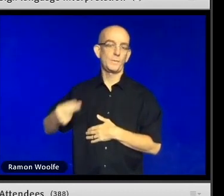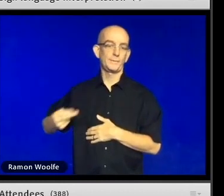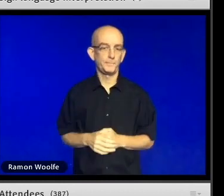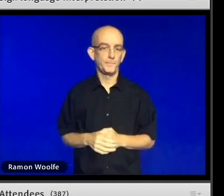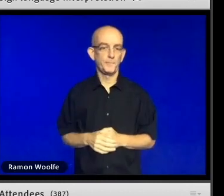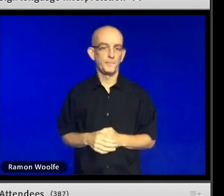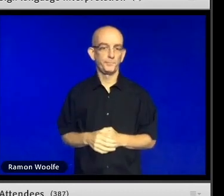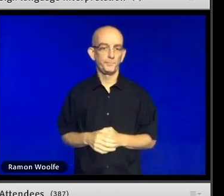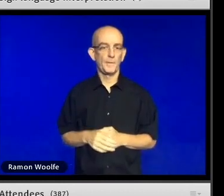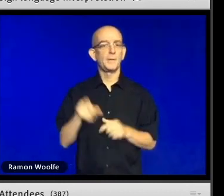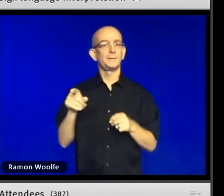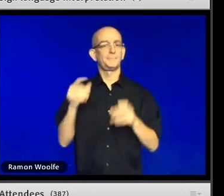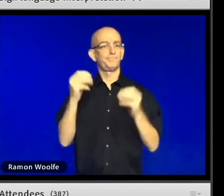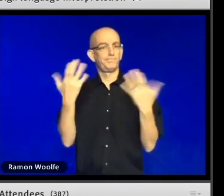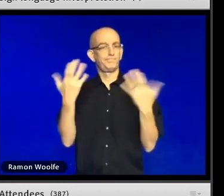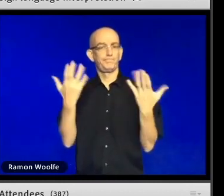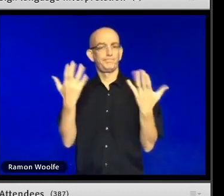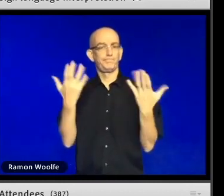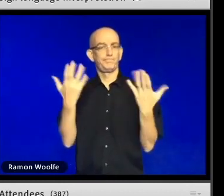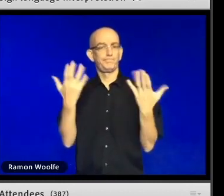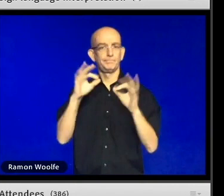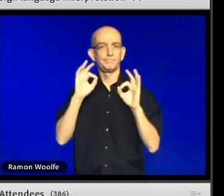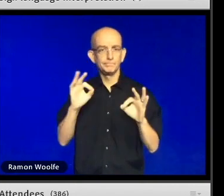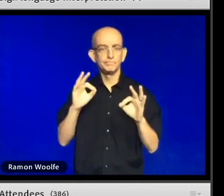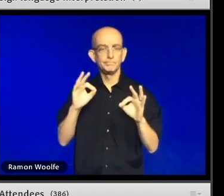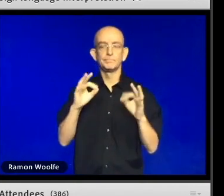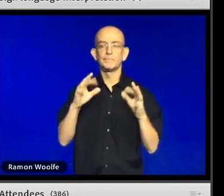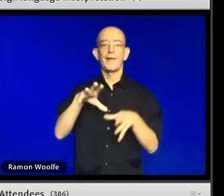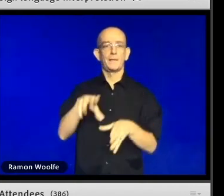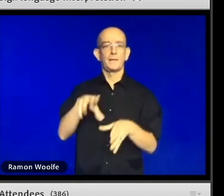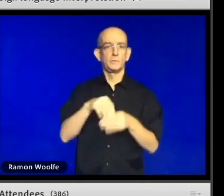realized was we decided to plan and partner with a Ghana education service to rule out